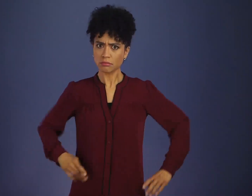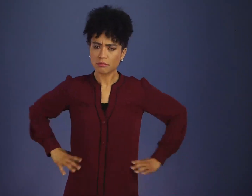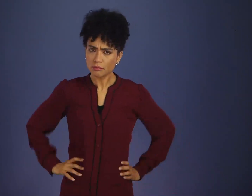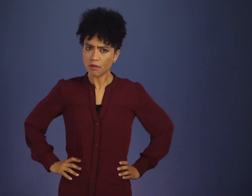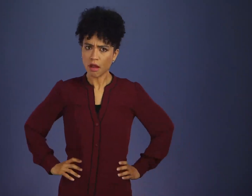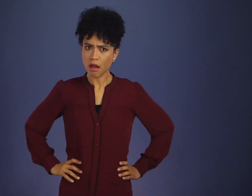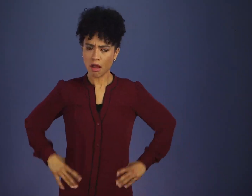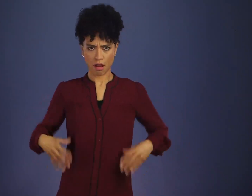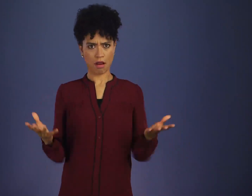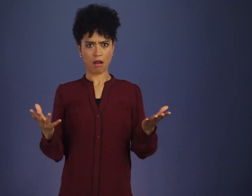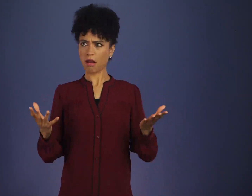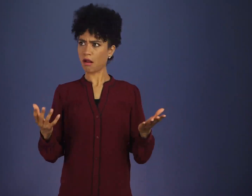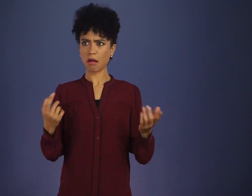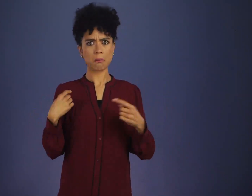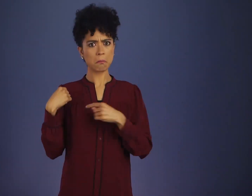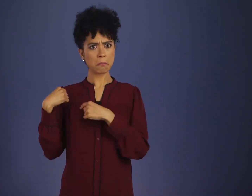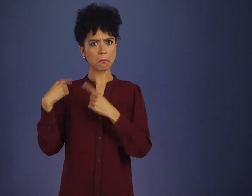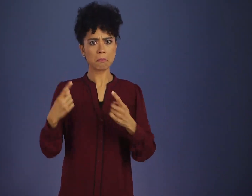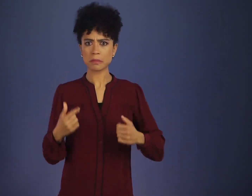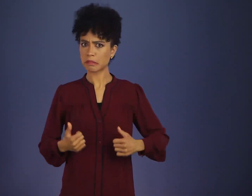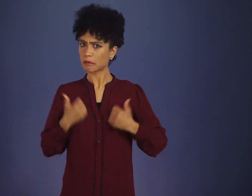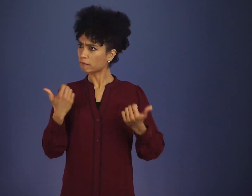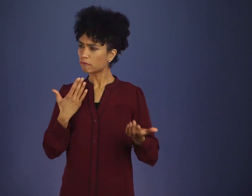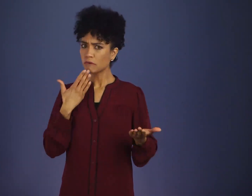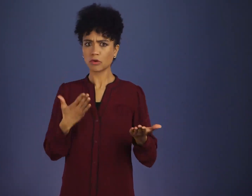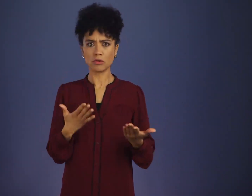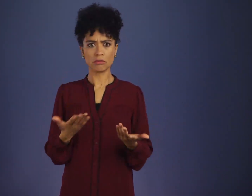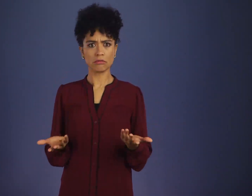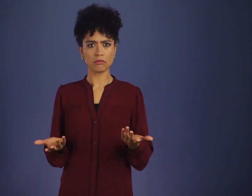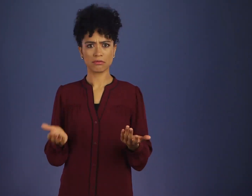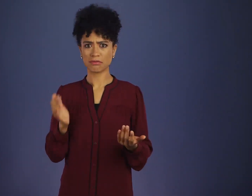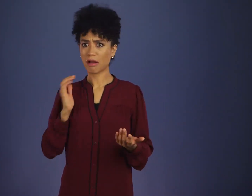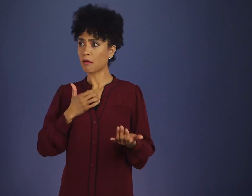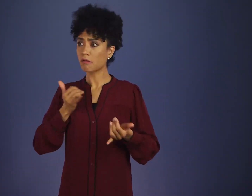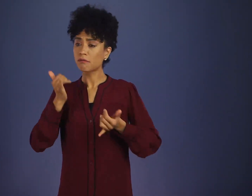We shall claim that our serious character defects, if we think we have any at all,